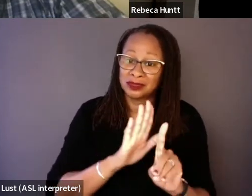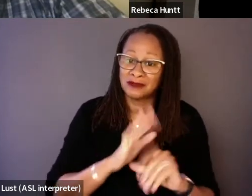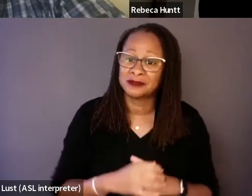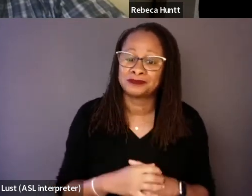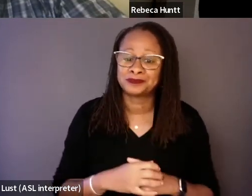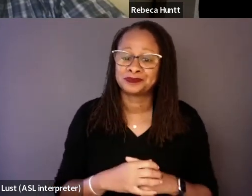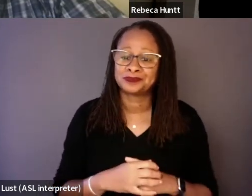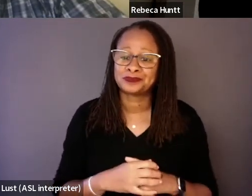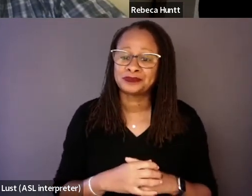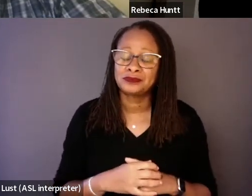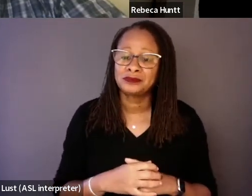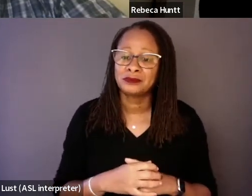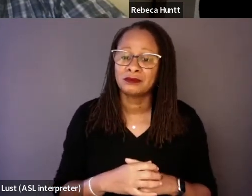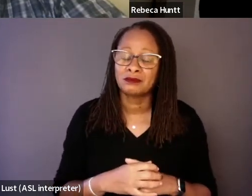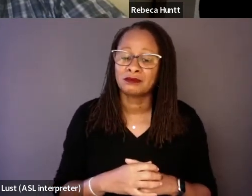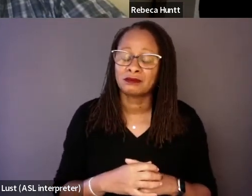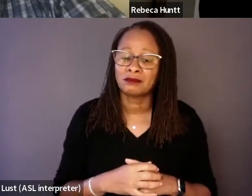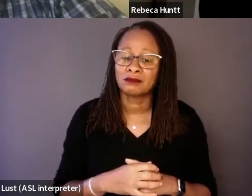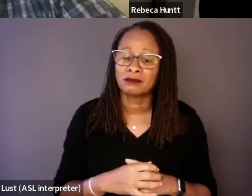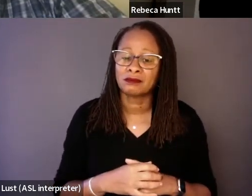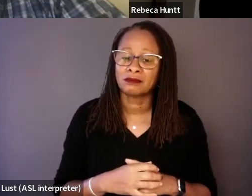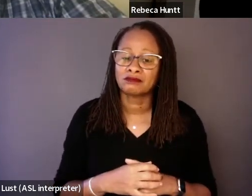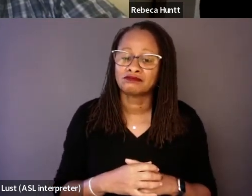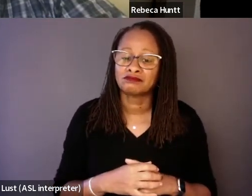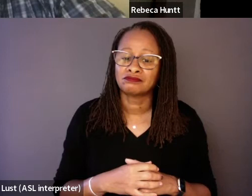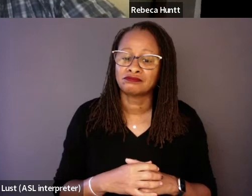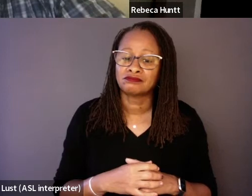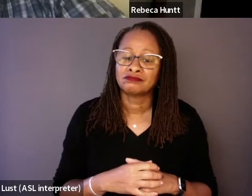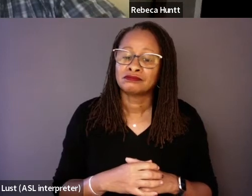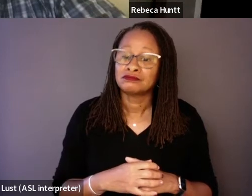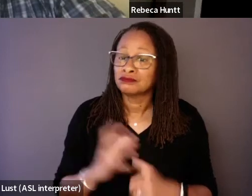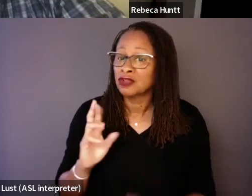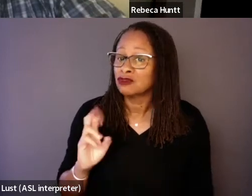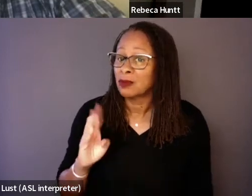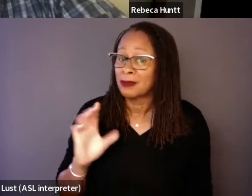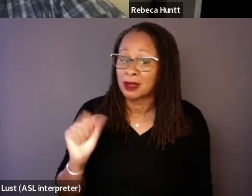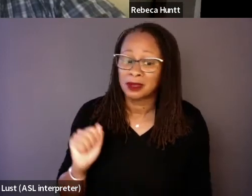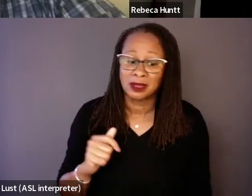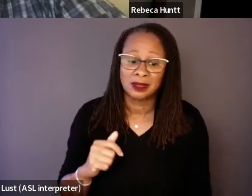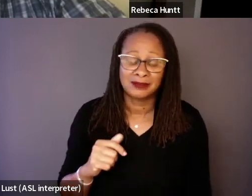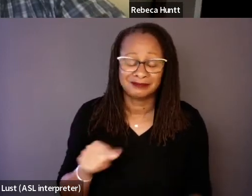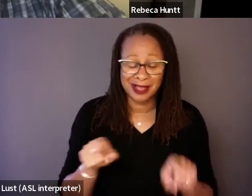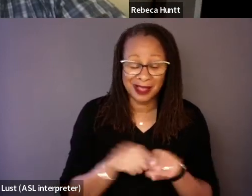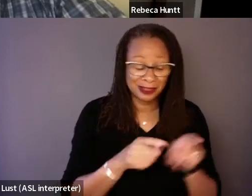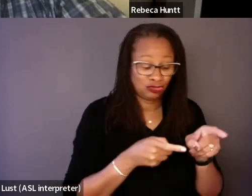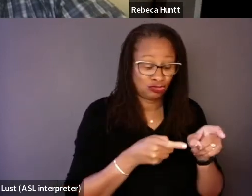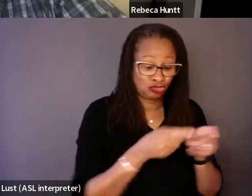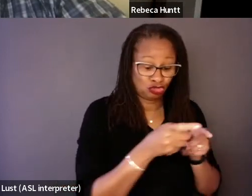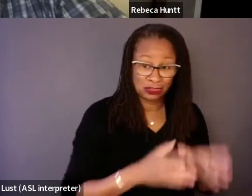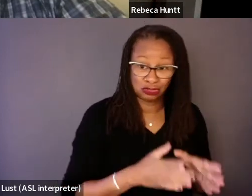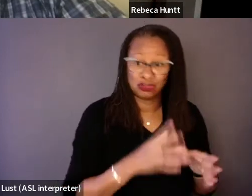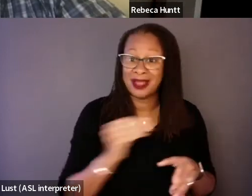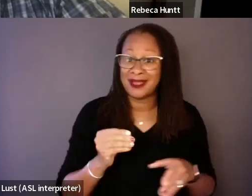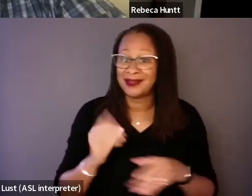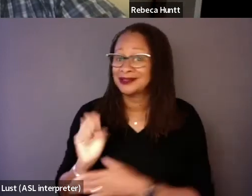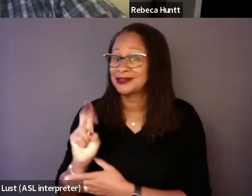that it would be in terms of being the director and the subject at the same time, it is being honest